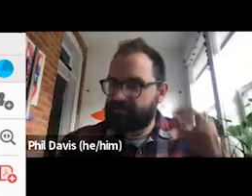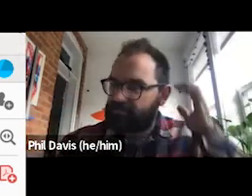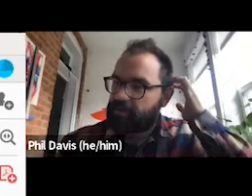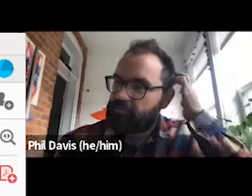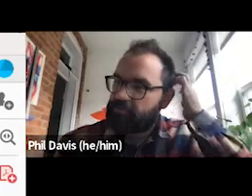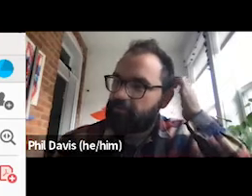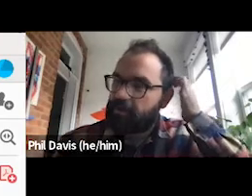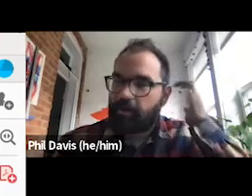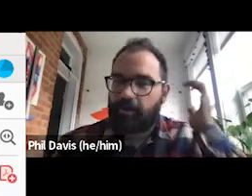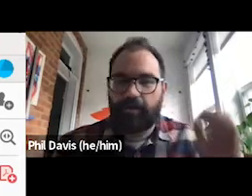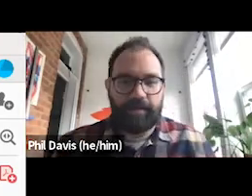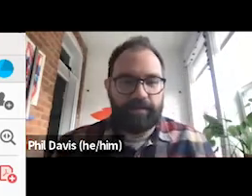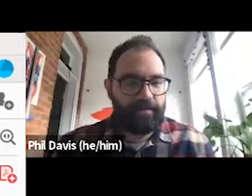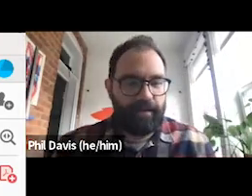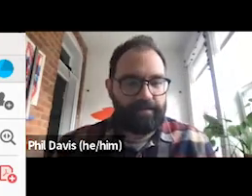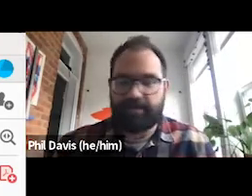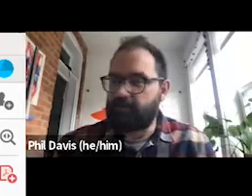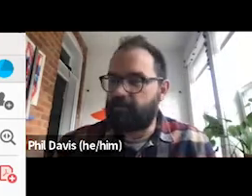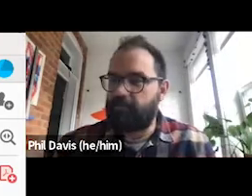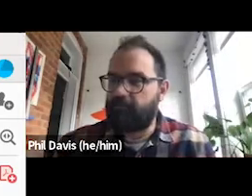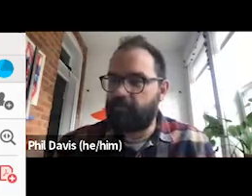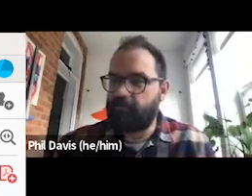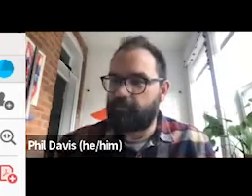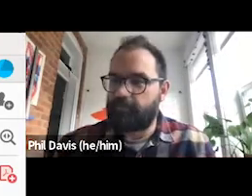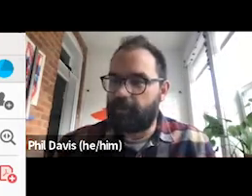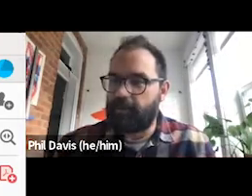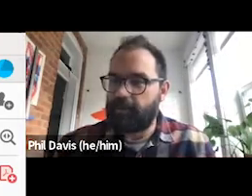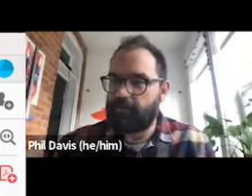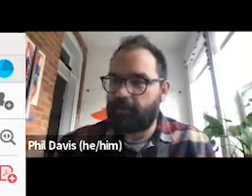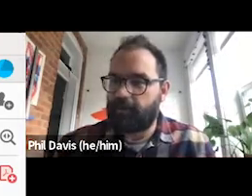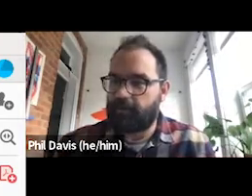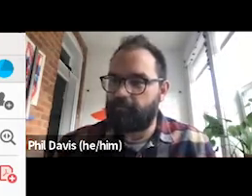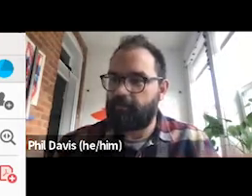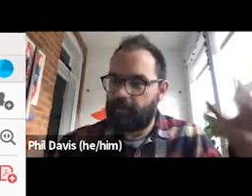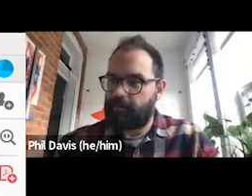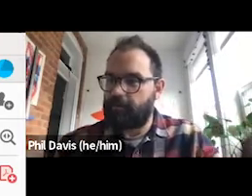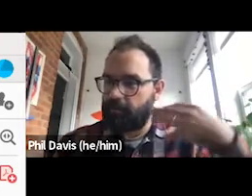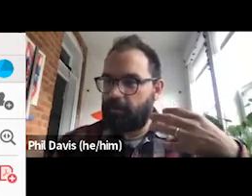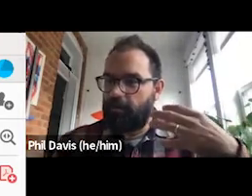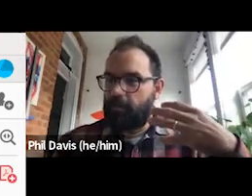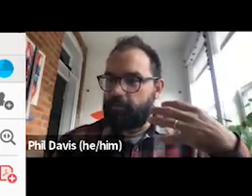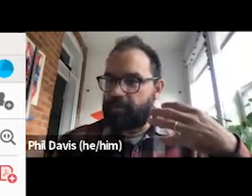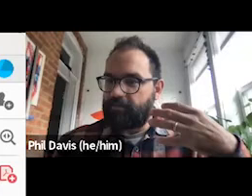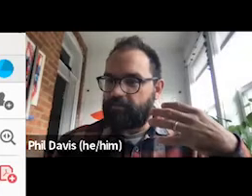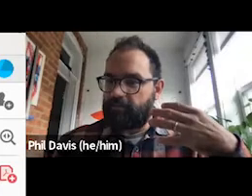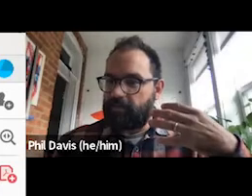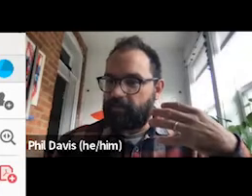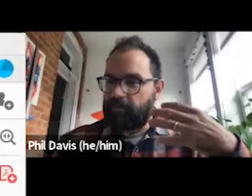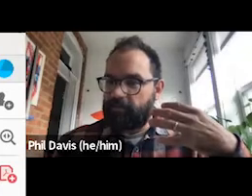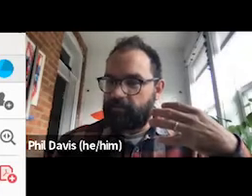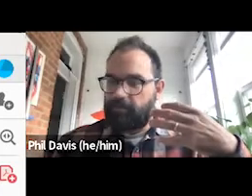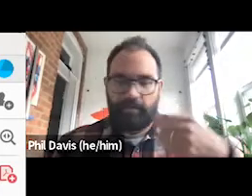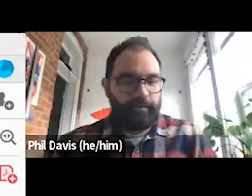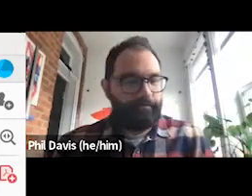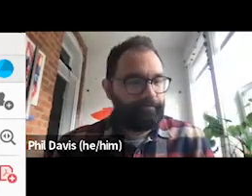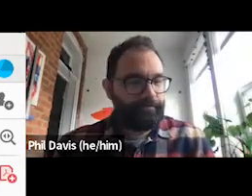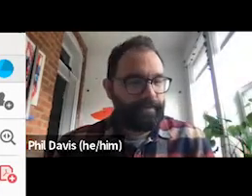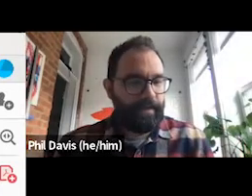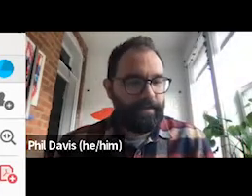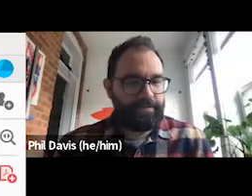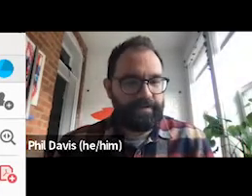People submit through an online site called film freeway.com and we gather the entries